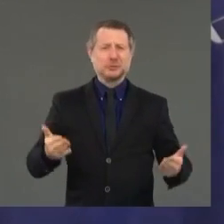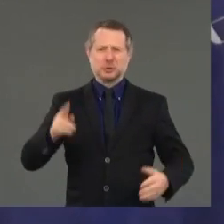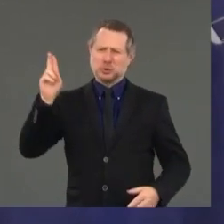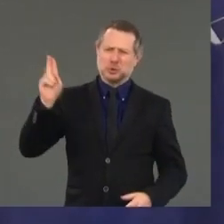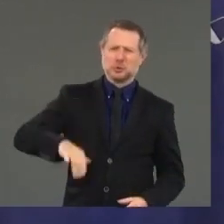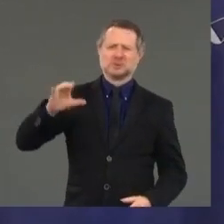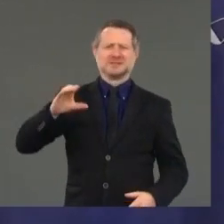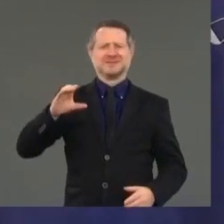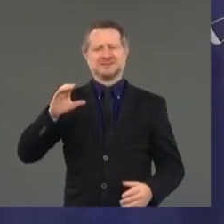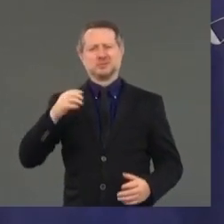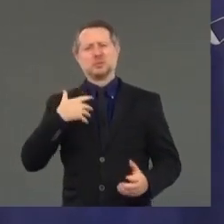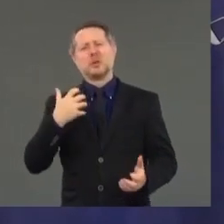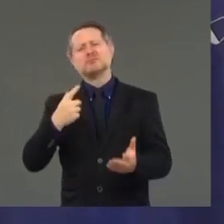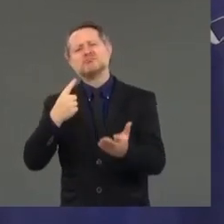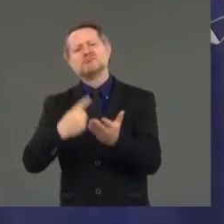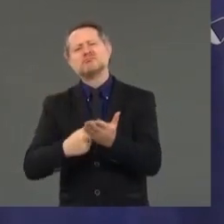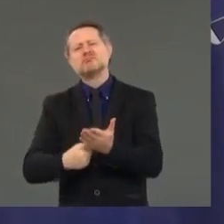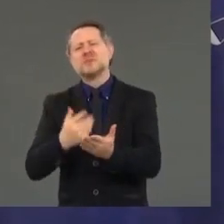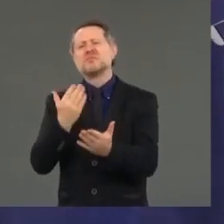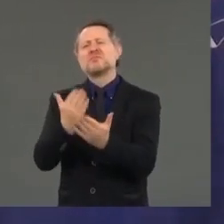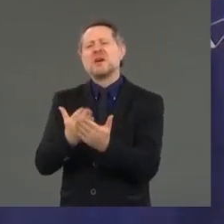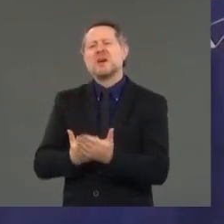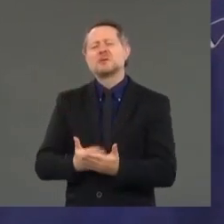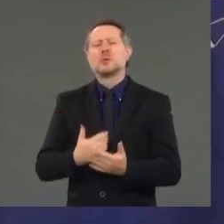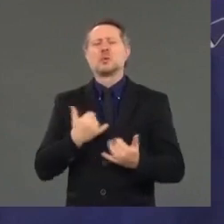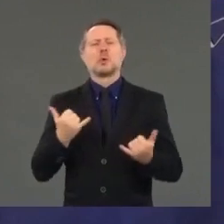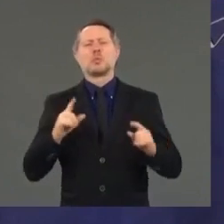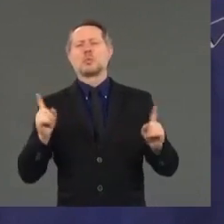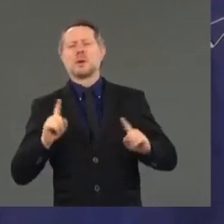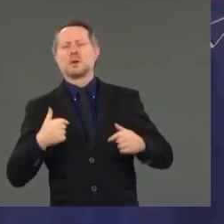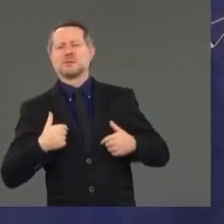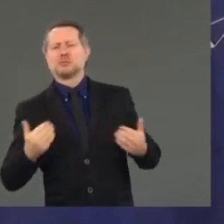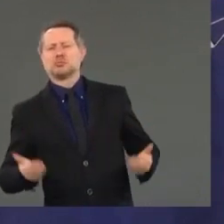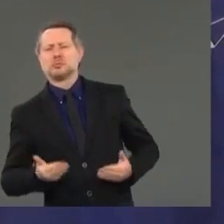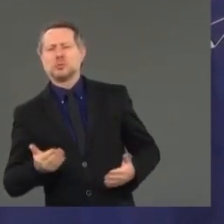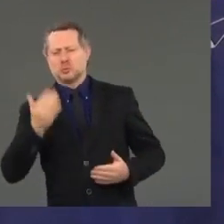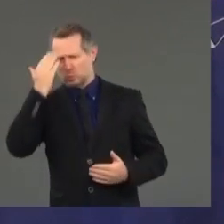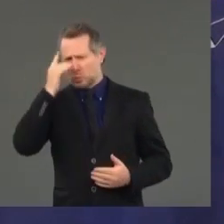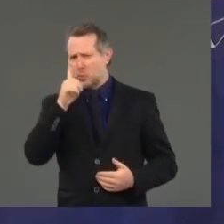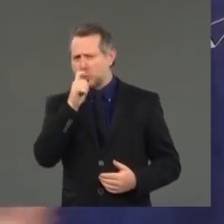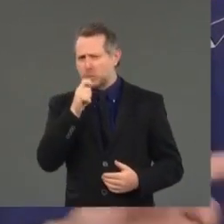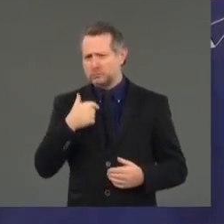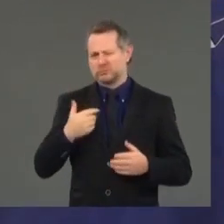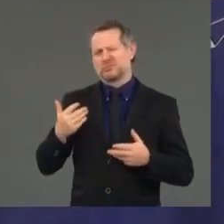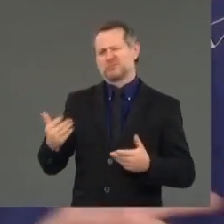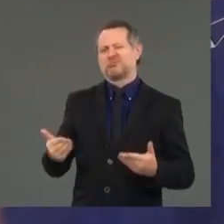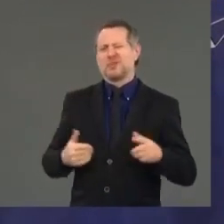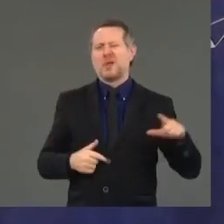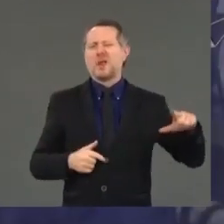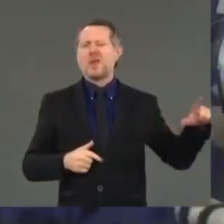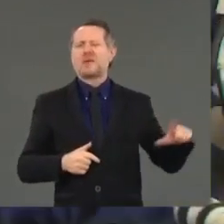BEAUTIFUL DAY HERE. BEAUTIFUL CITY OF NEW YORK. LET'S TALK ABOUT SOME FACTS AS